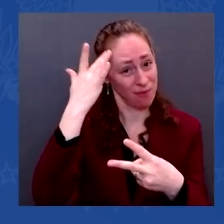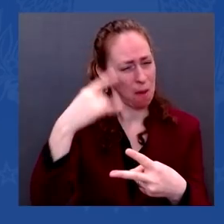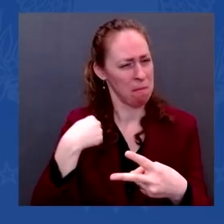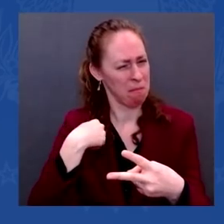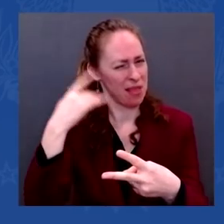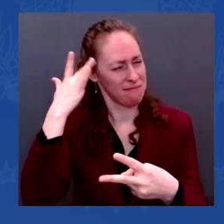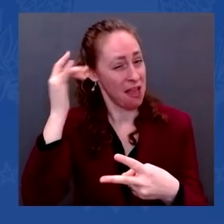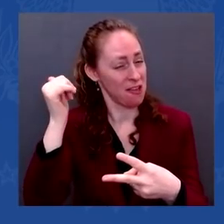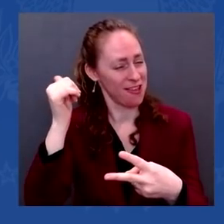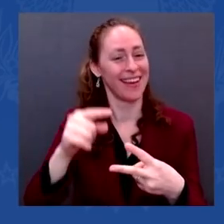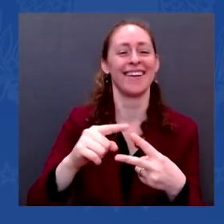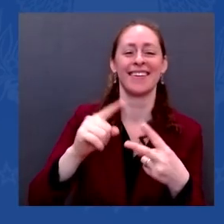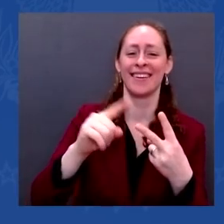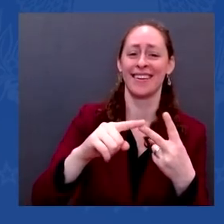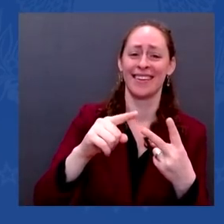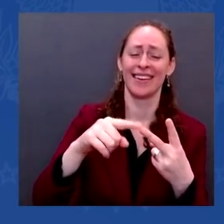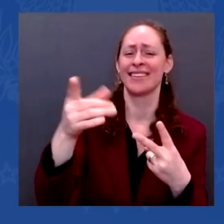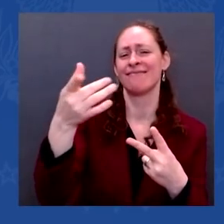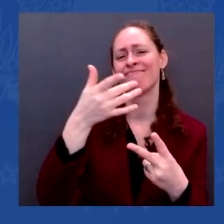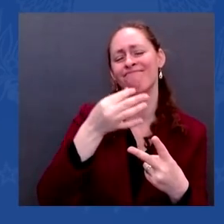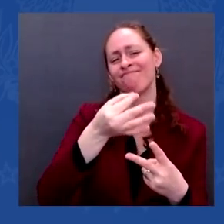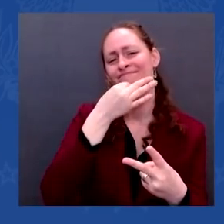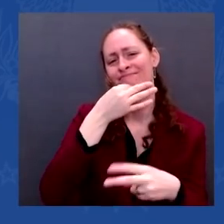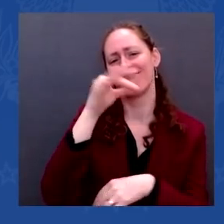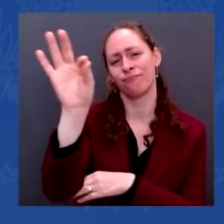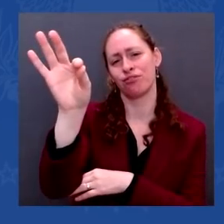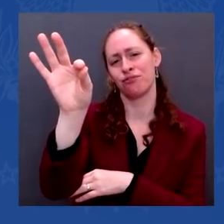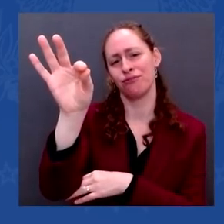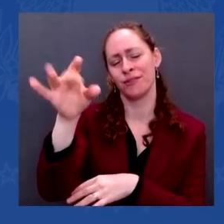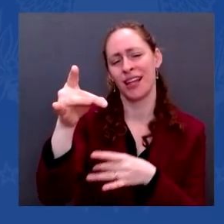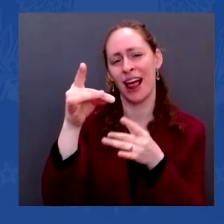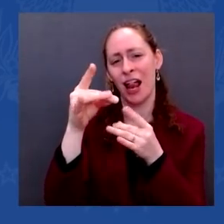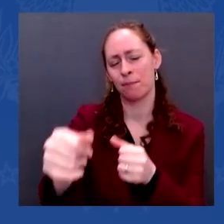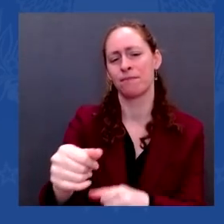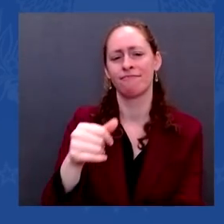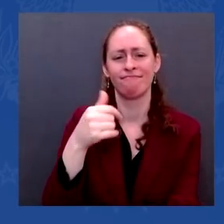But -- anyway. Chris, thank you. You've been a great friend.